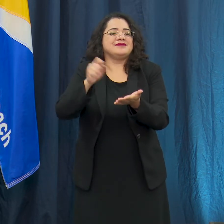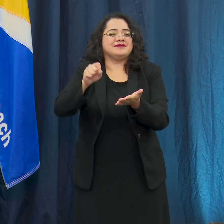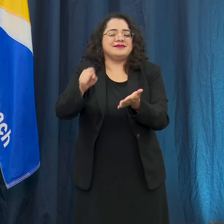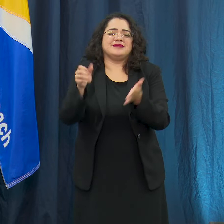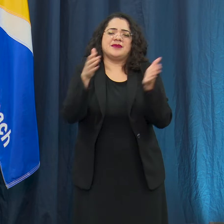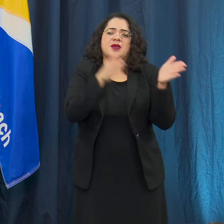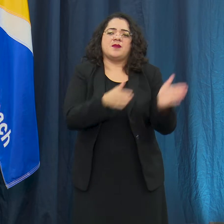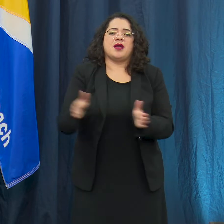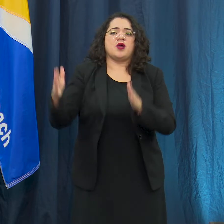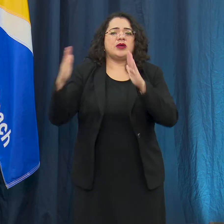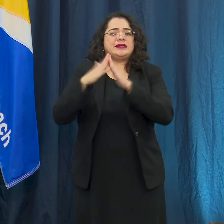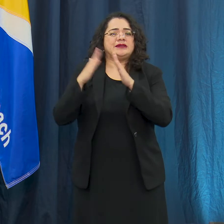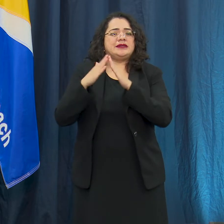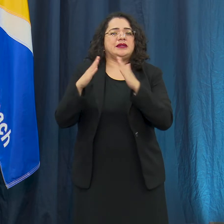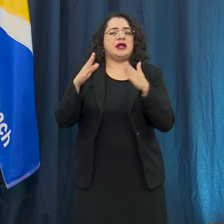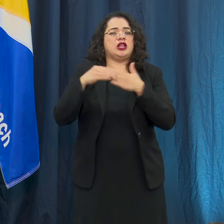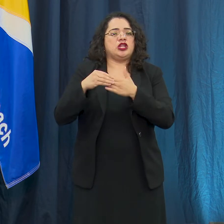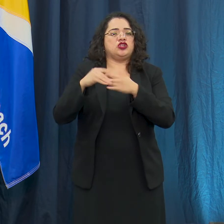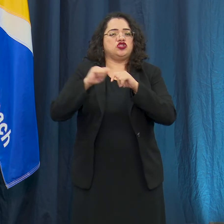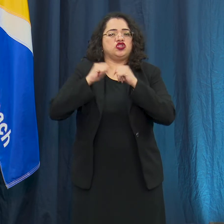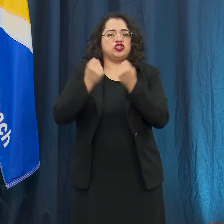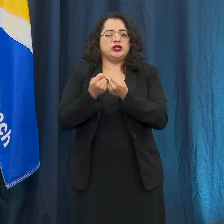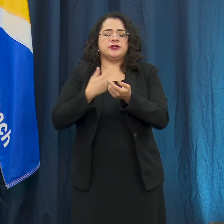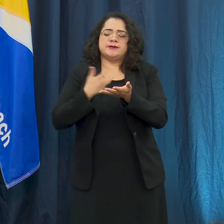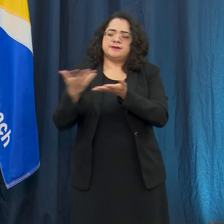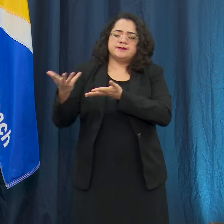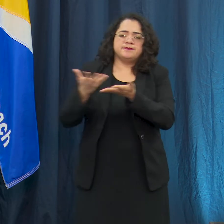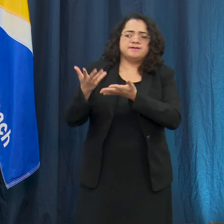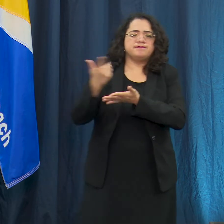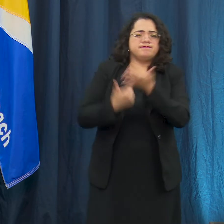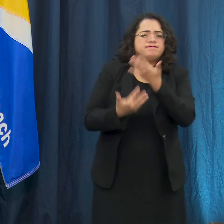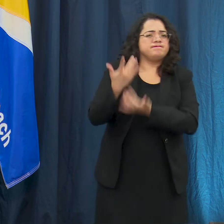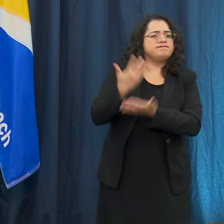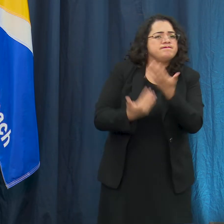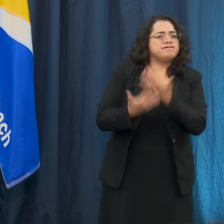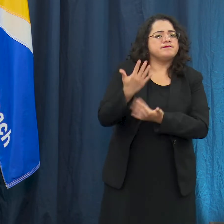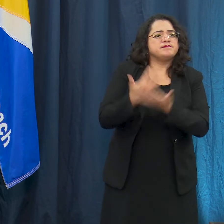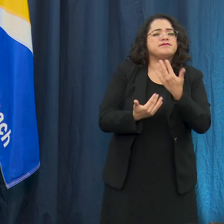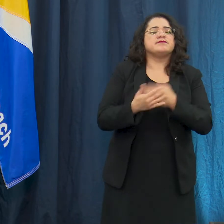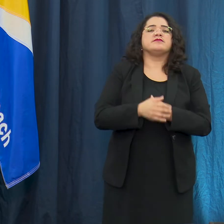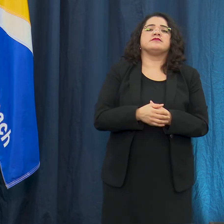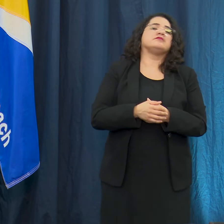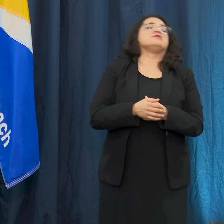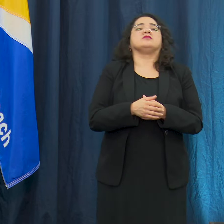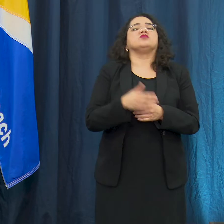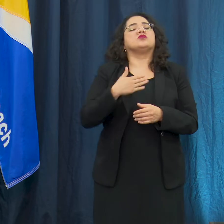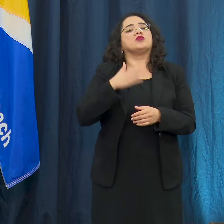the city leadership team and we are gonna have a presence out this weekend